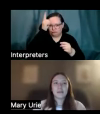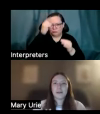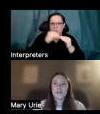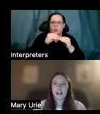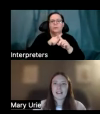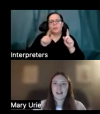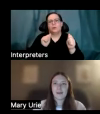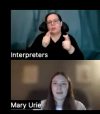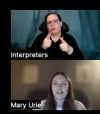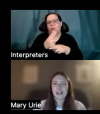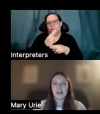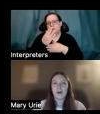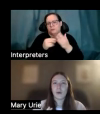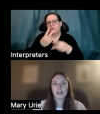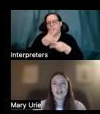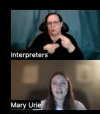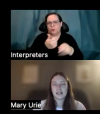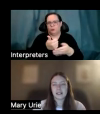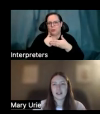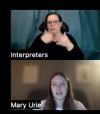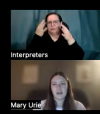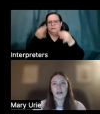of both of that to help us decide what decisions what